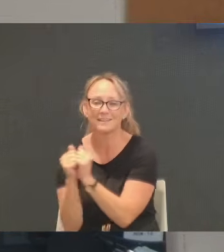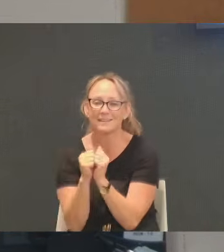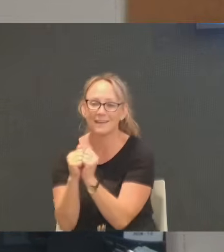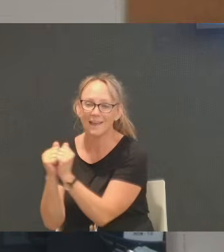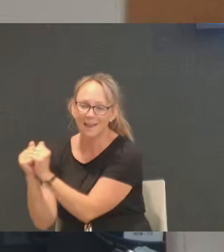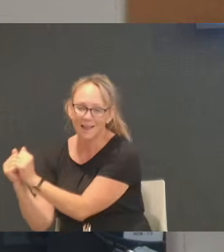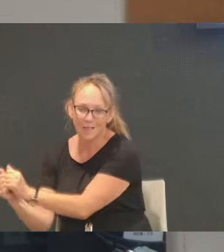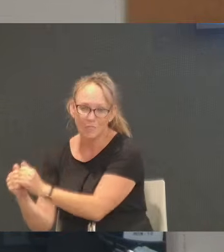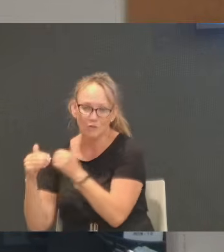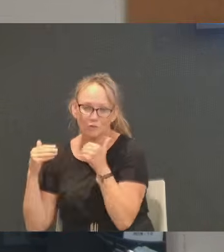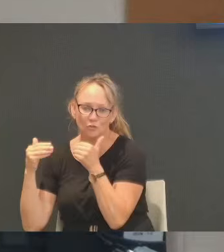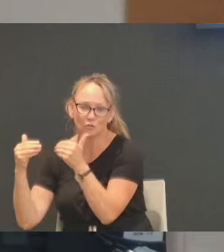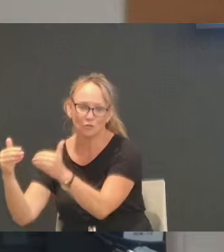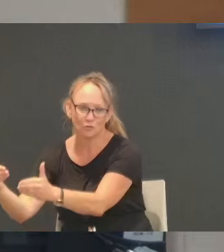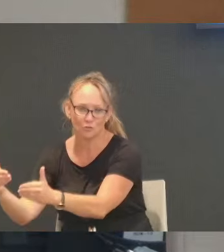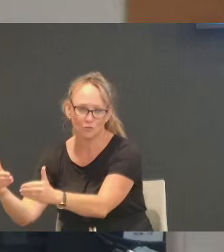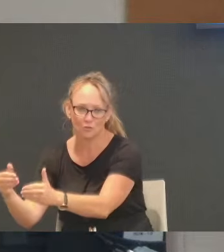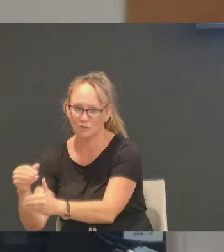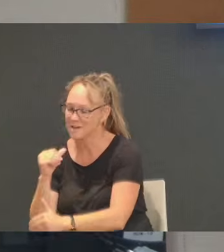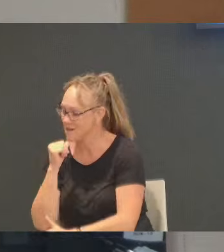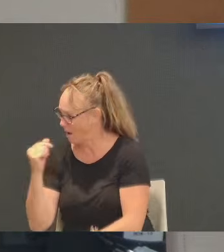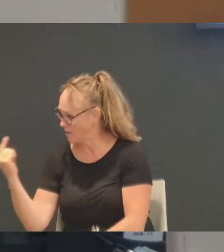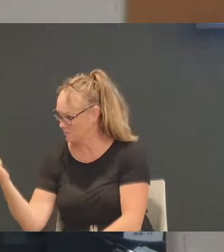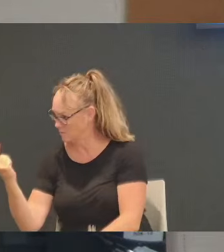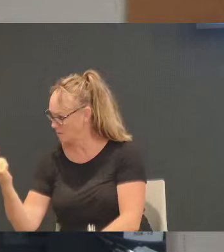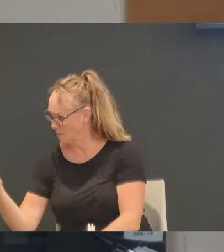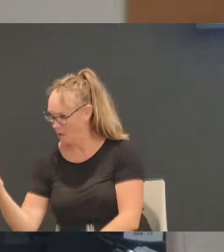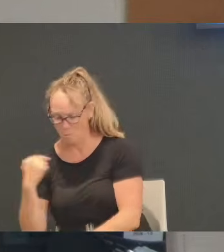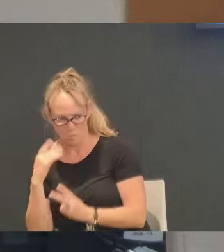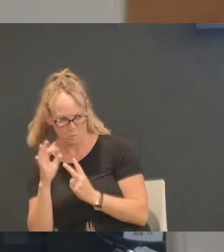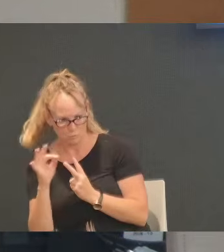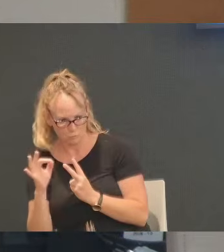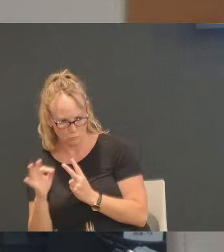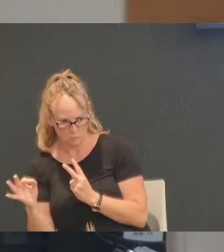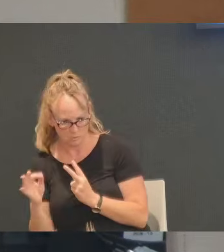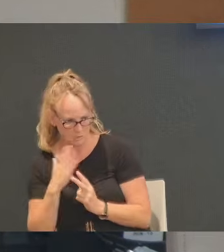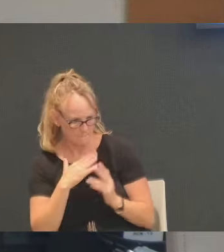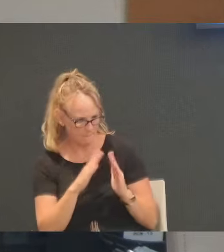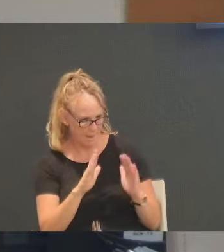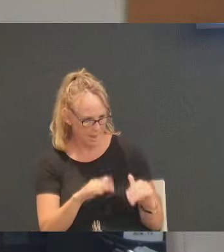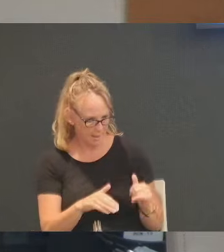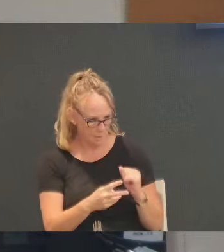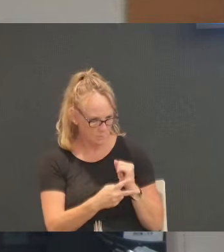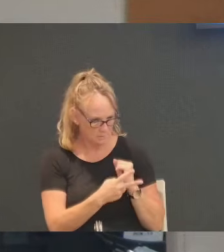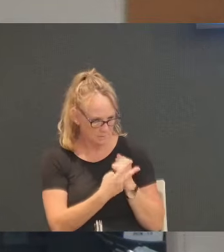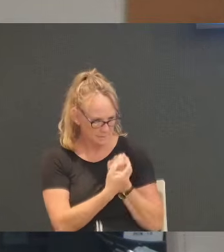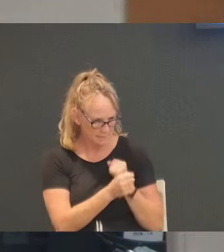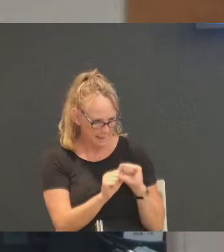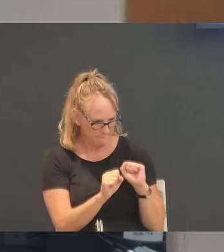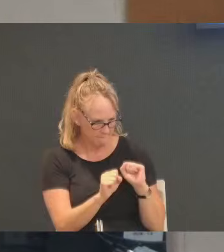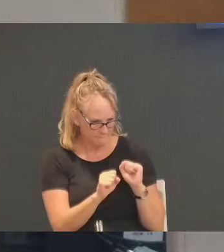someone having to make a choice between saving my house and of their house and their family,